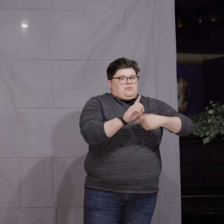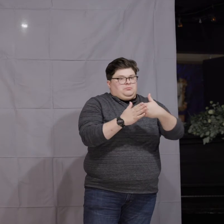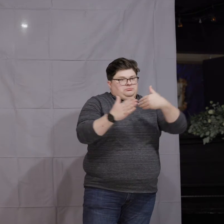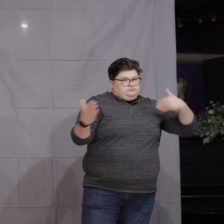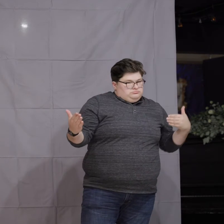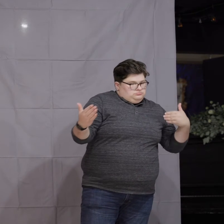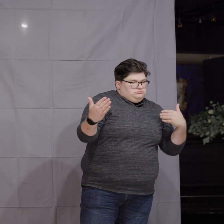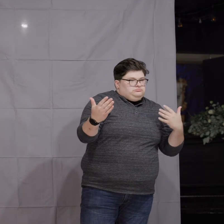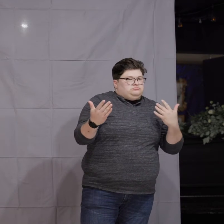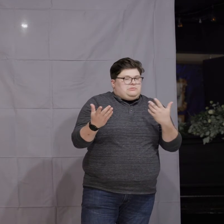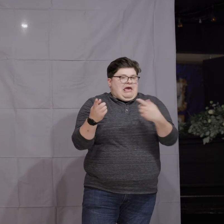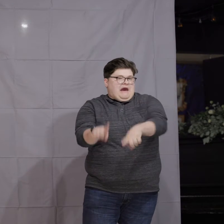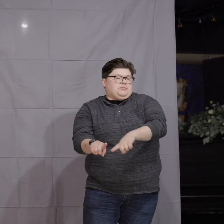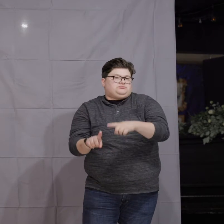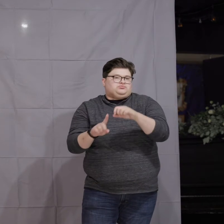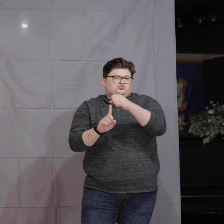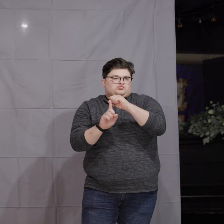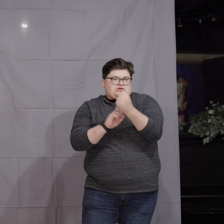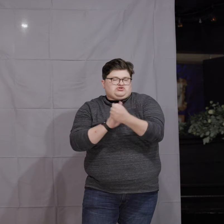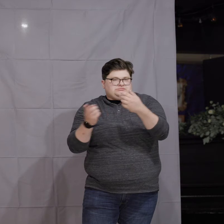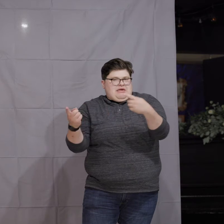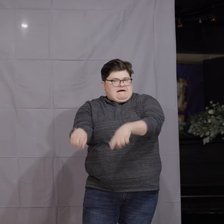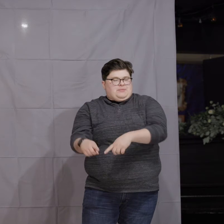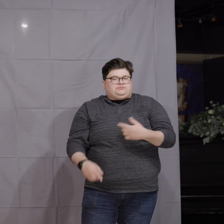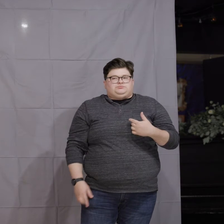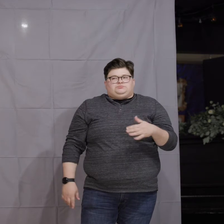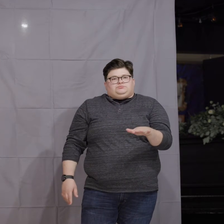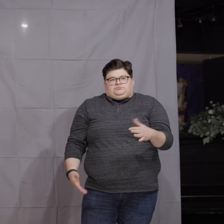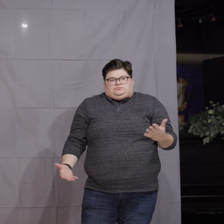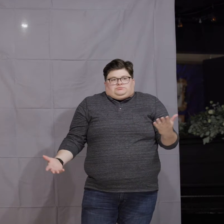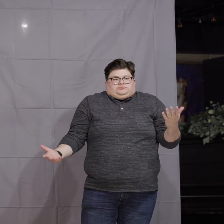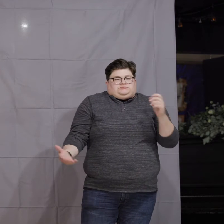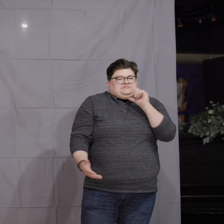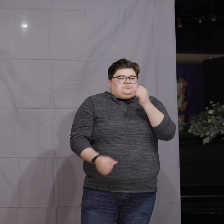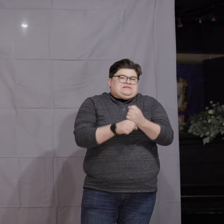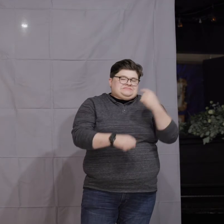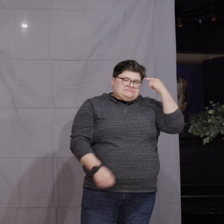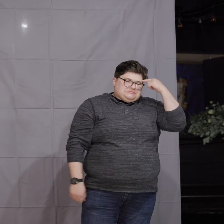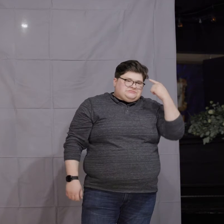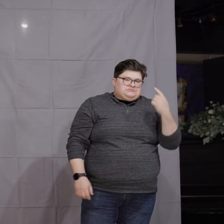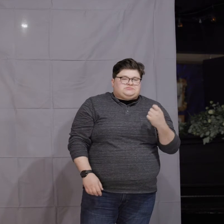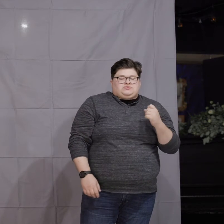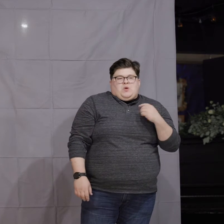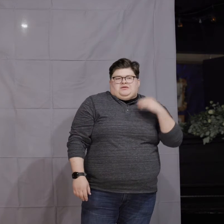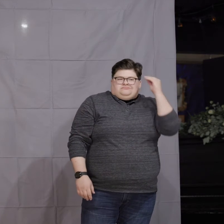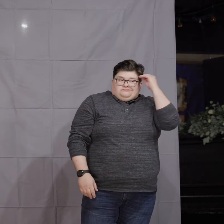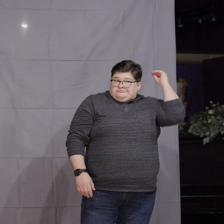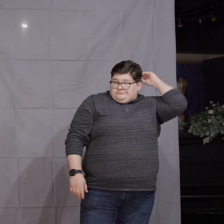Now, this was a few months before this other thing happened. At the time it really didn't make much sense to me,